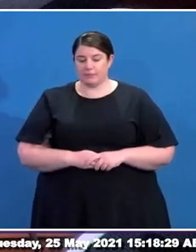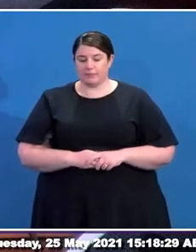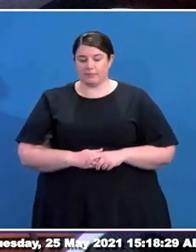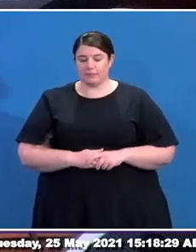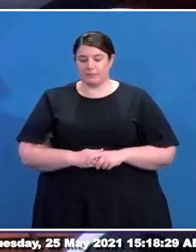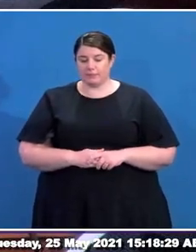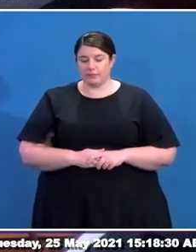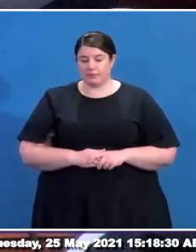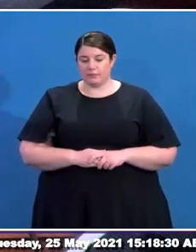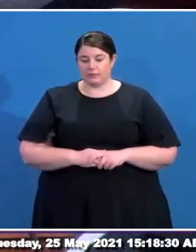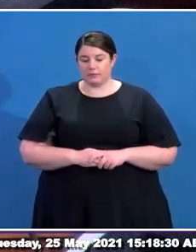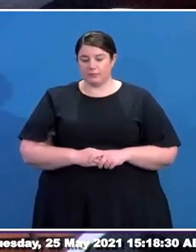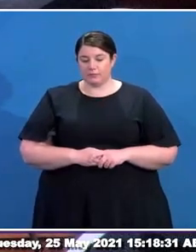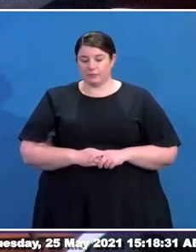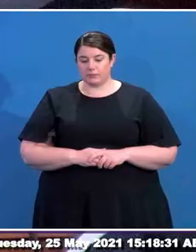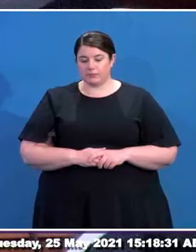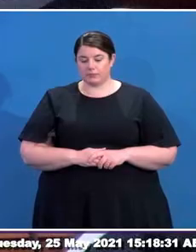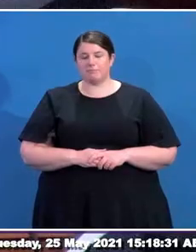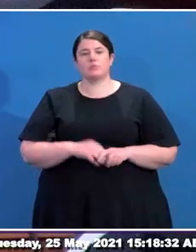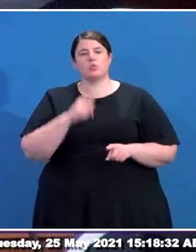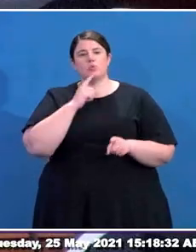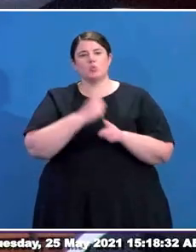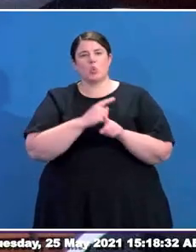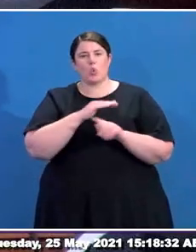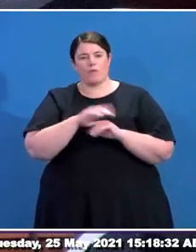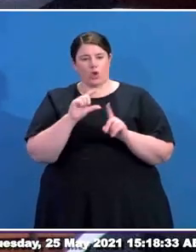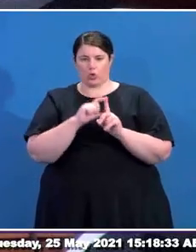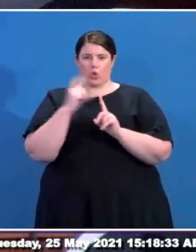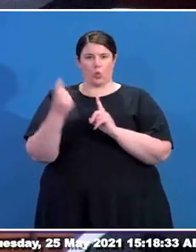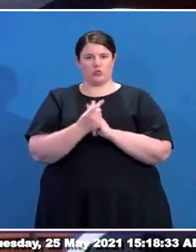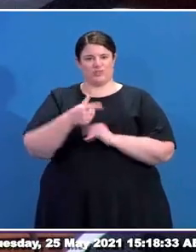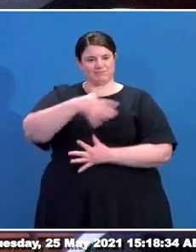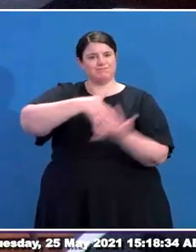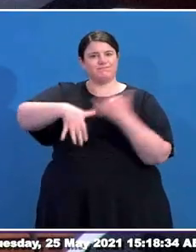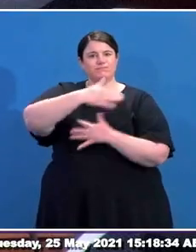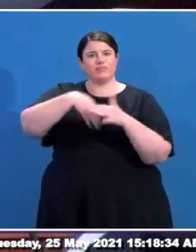You come back to the theme of culture, noting that interviews with